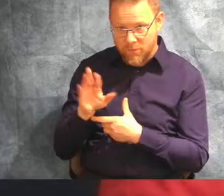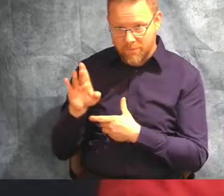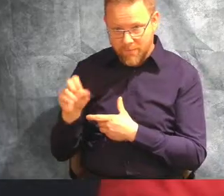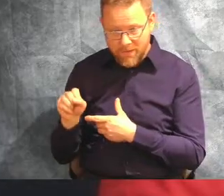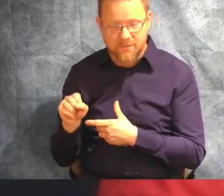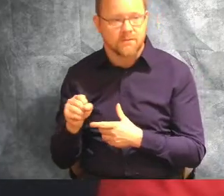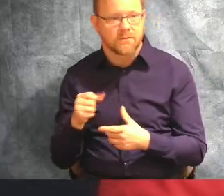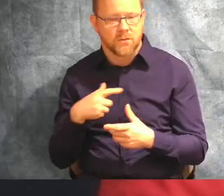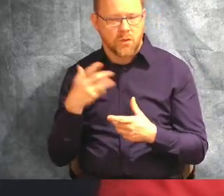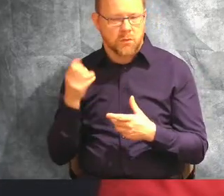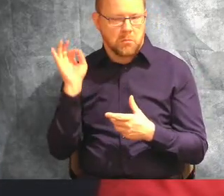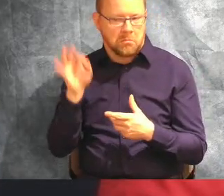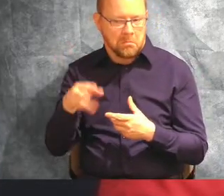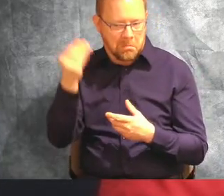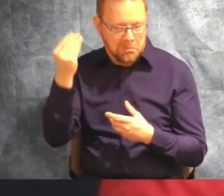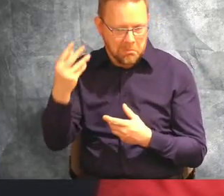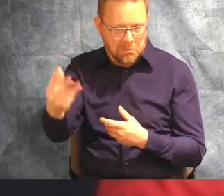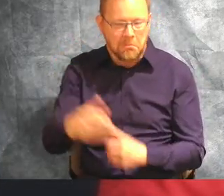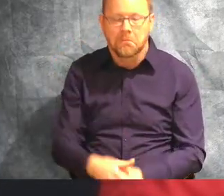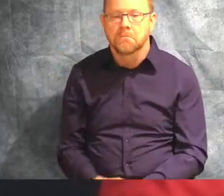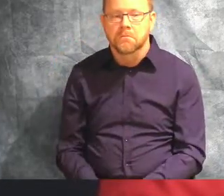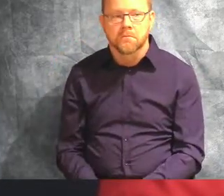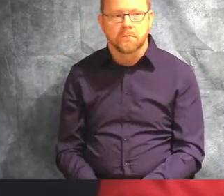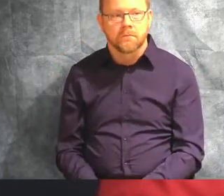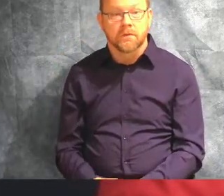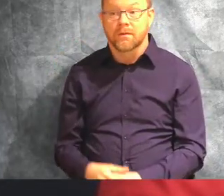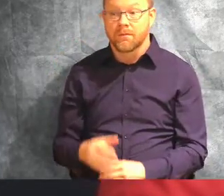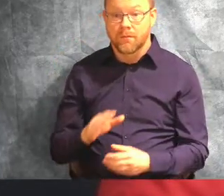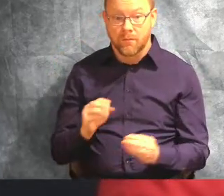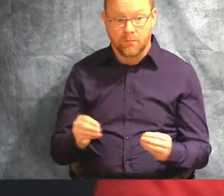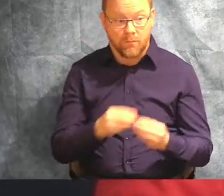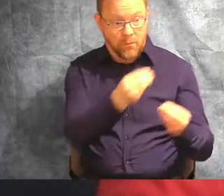I just wanted to update everybody on that. As we get the information, we'll update everyone,